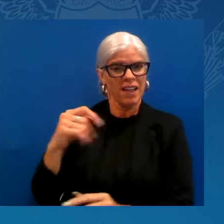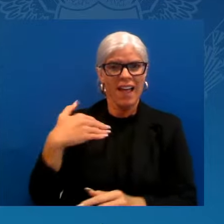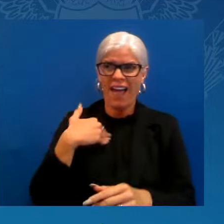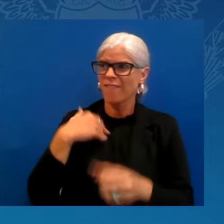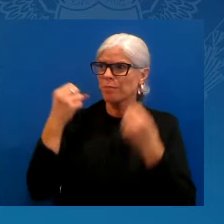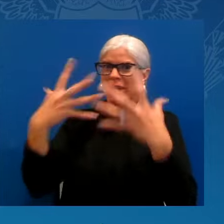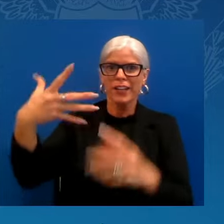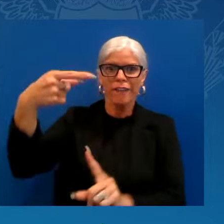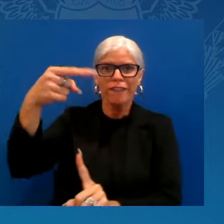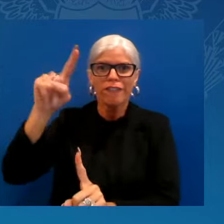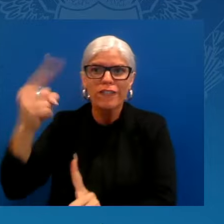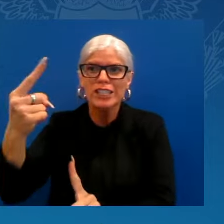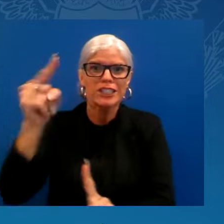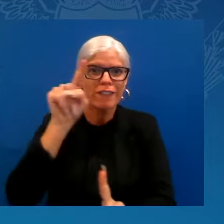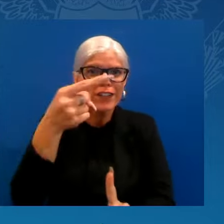of the vice president's residence.